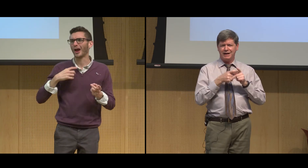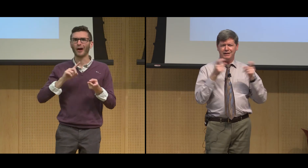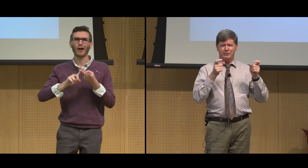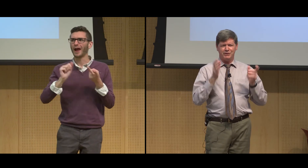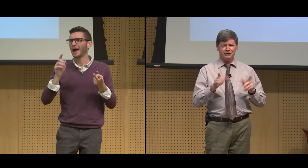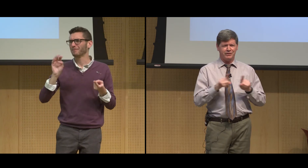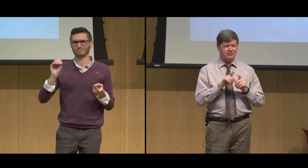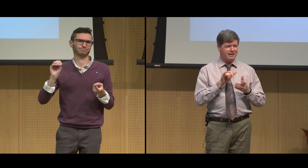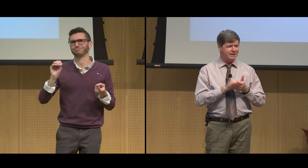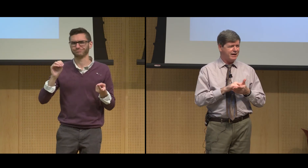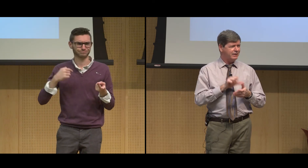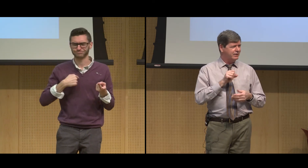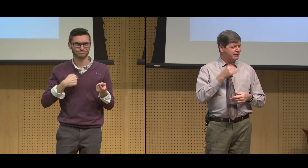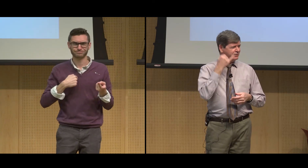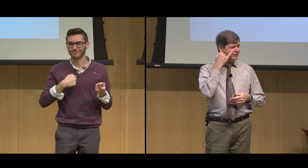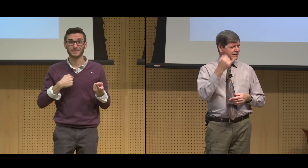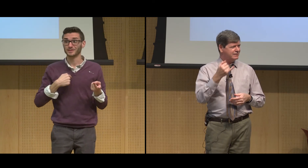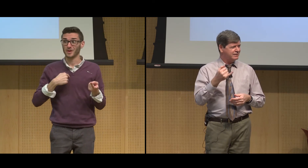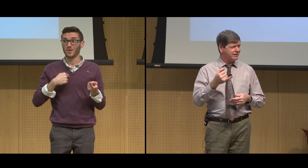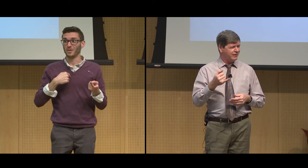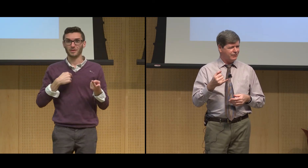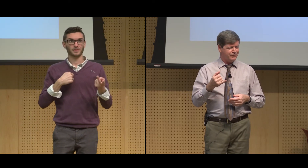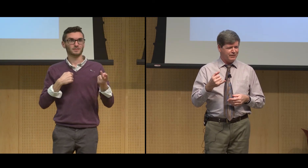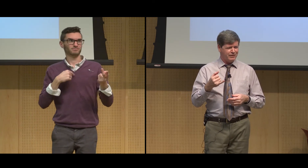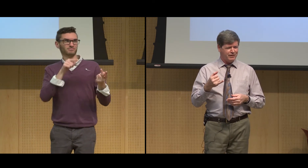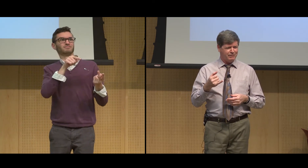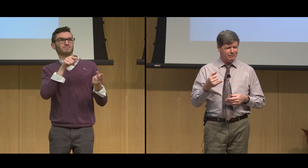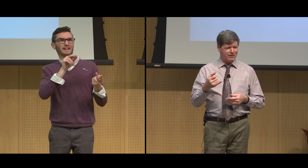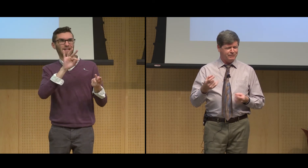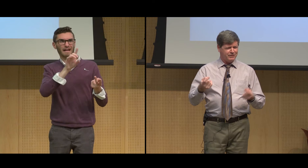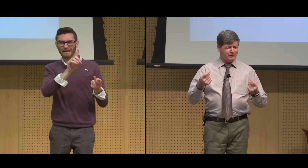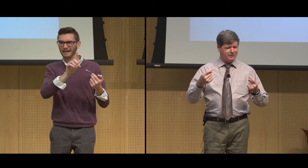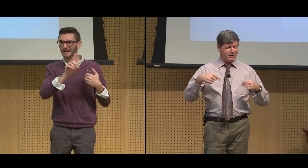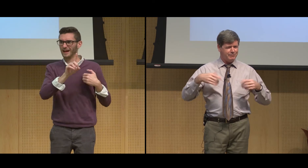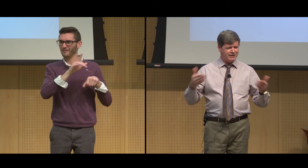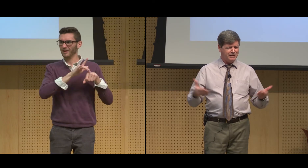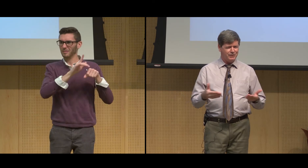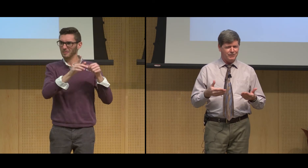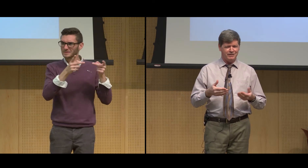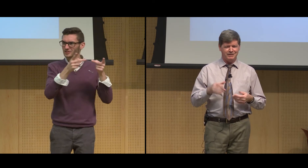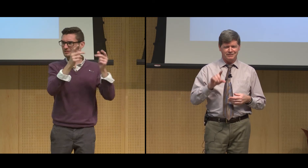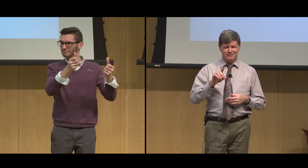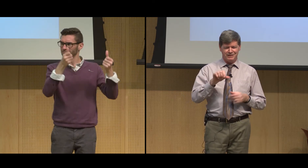or any kind of administrator like that, so the idea of-- of coming here